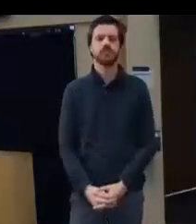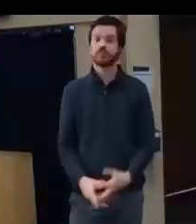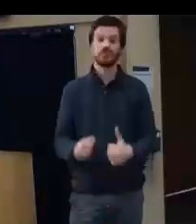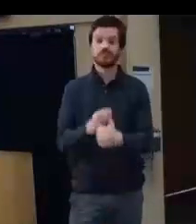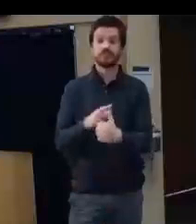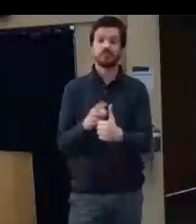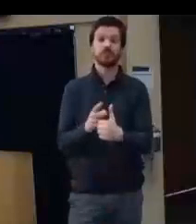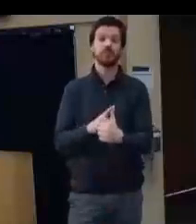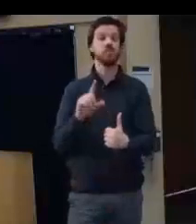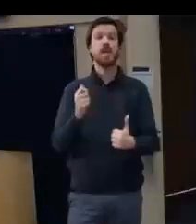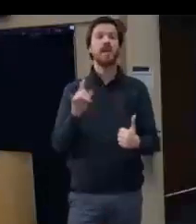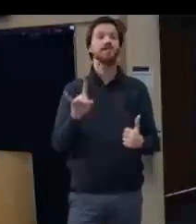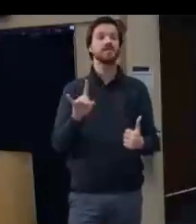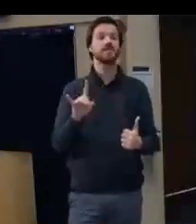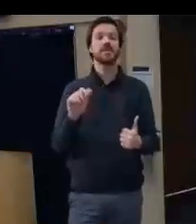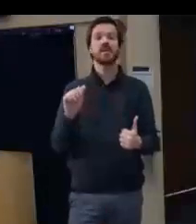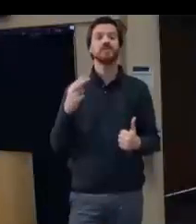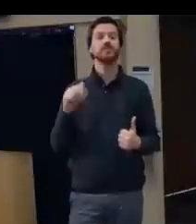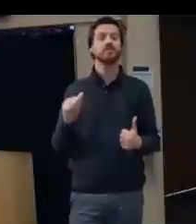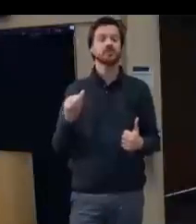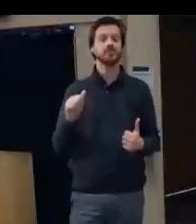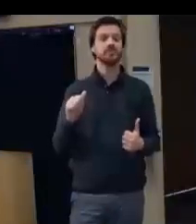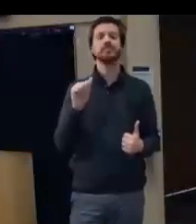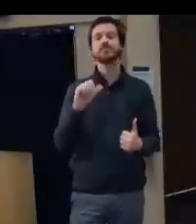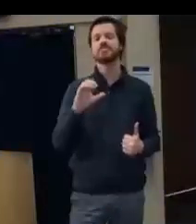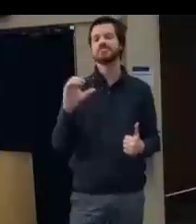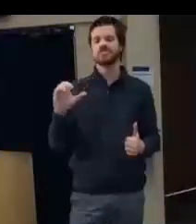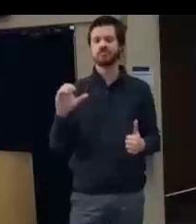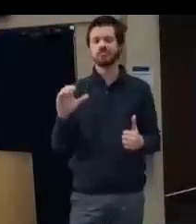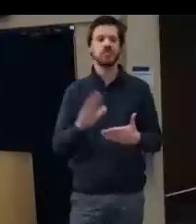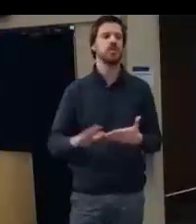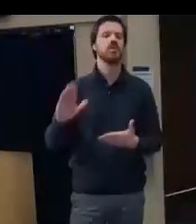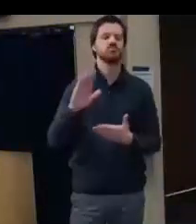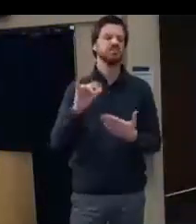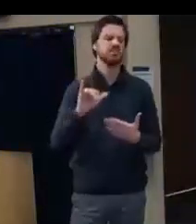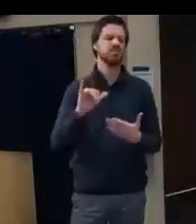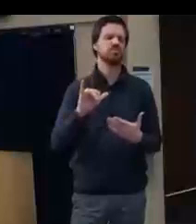the 2018 American Heart Association and American College of Cardiology guideline for the management